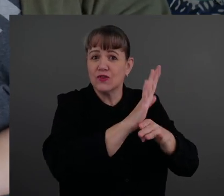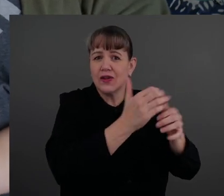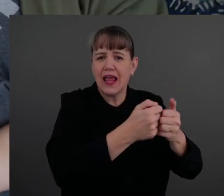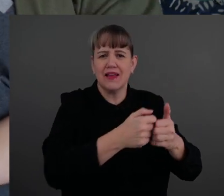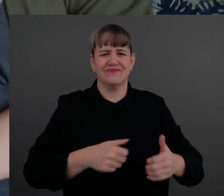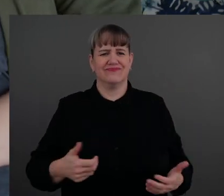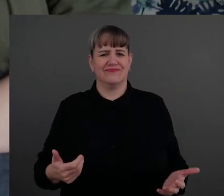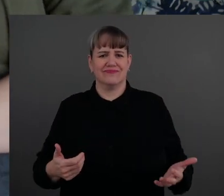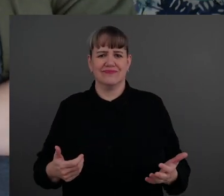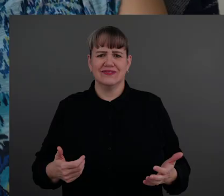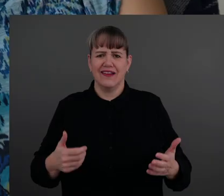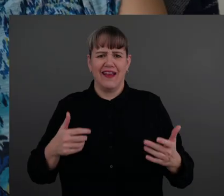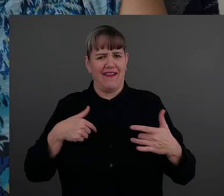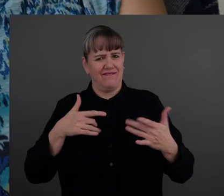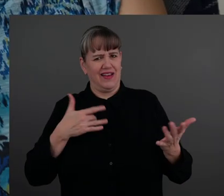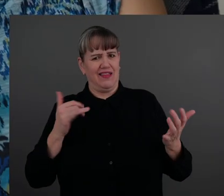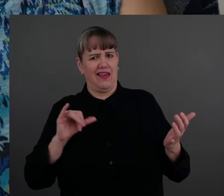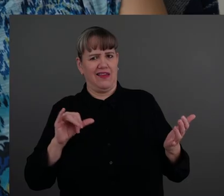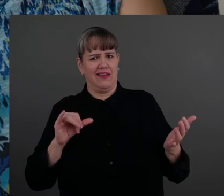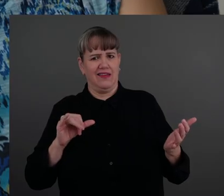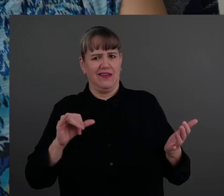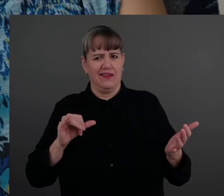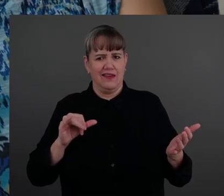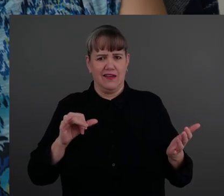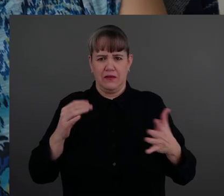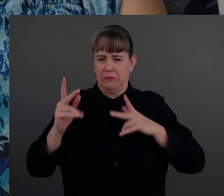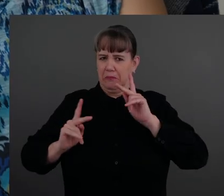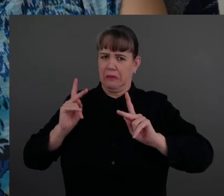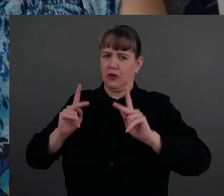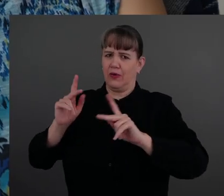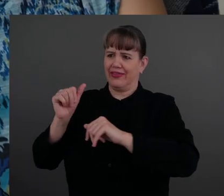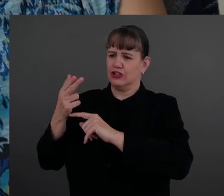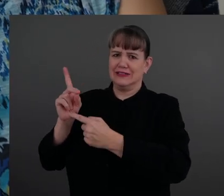an adult, too, didn't you? Oh, yeah. I find that a lot of people feel that ADHD is something that